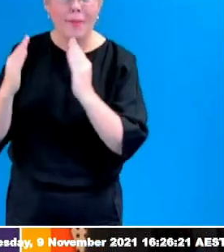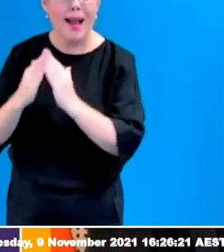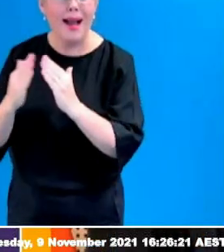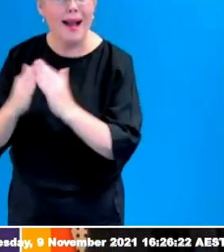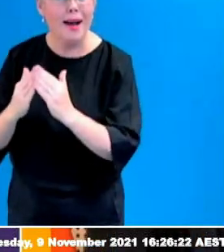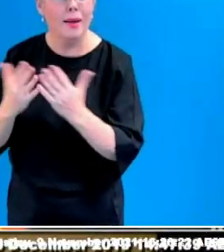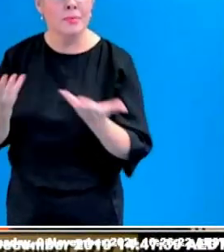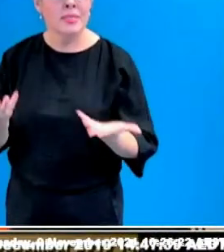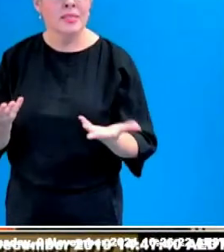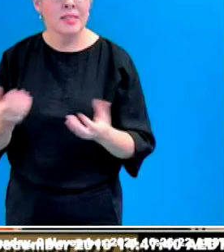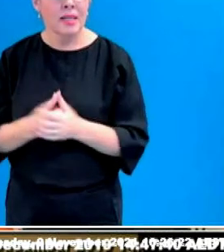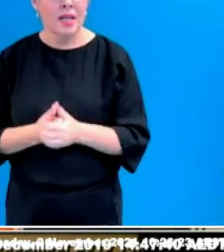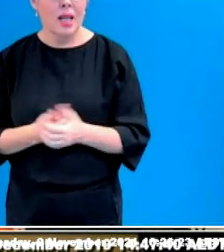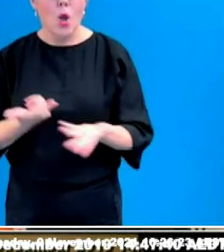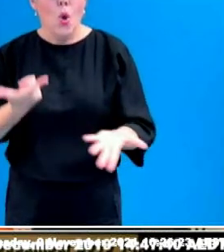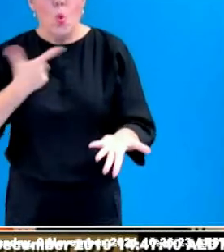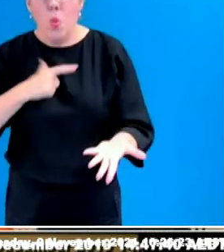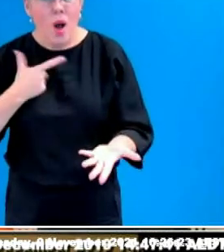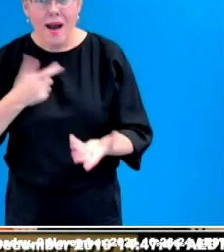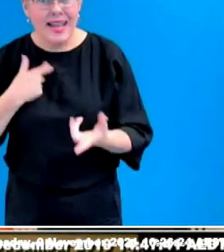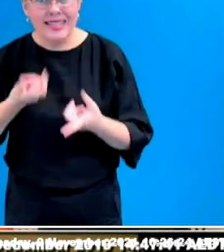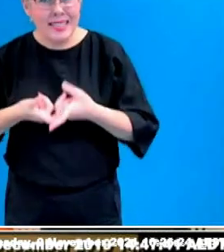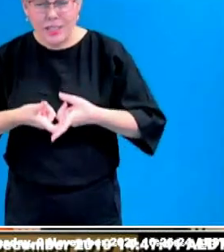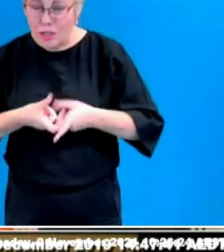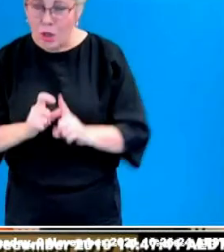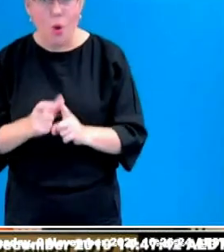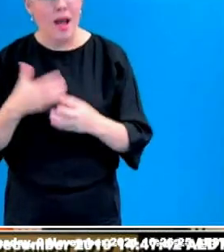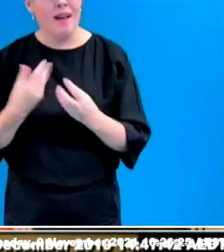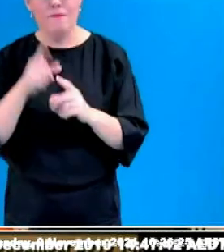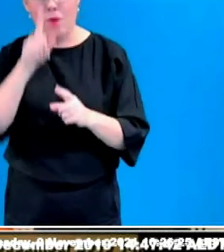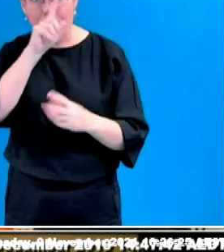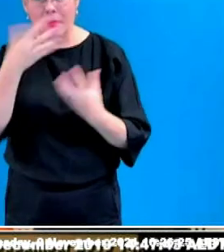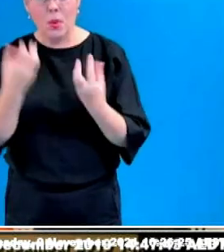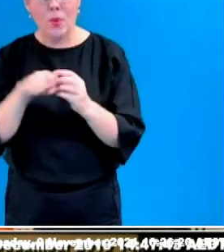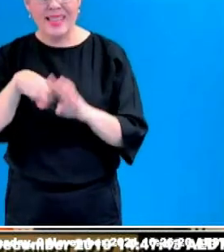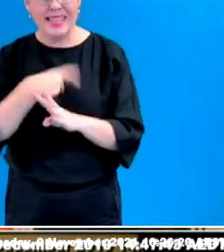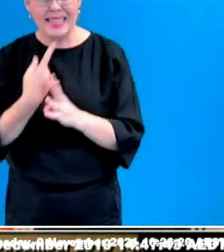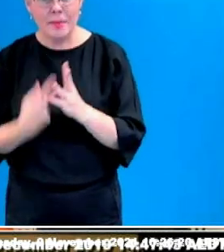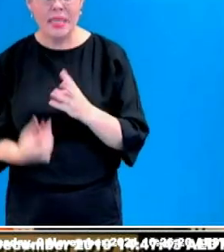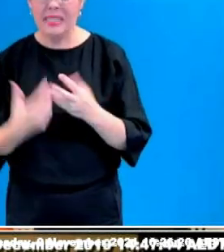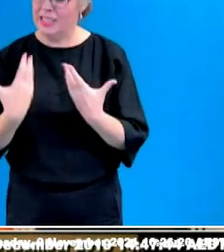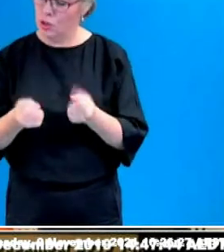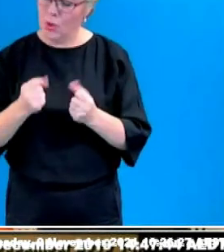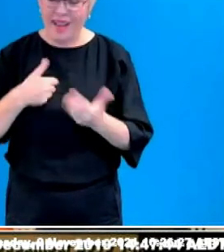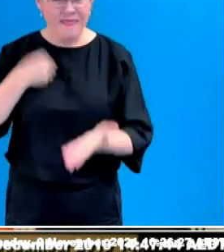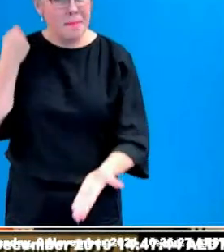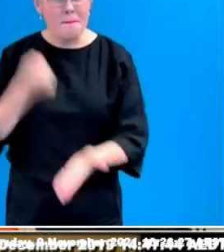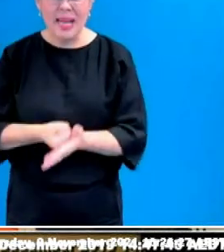Why is it so difficult for people with disability to have the same basic human